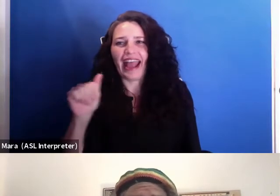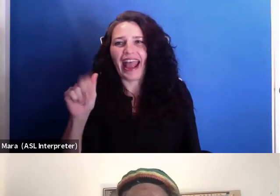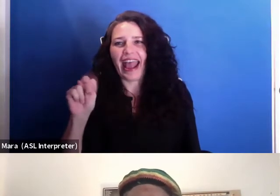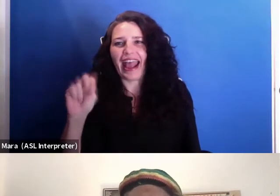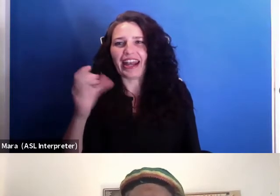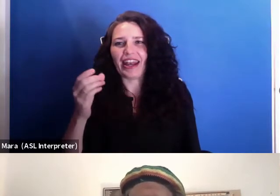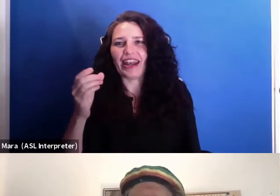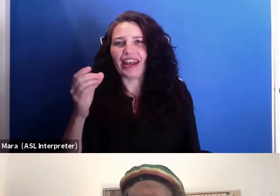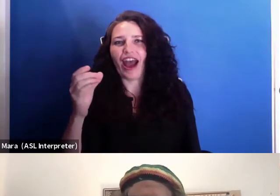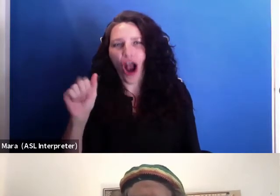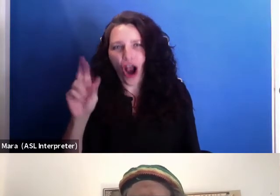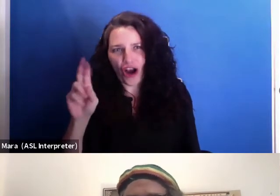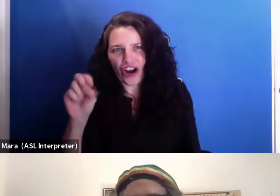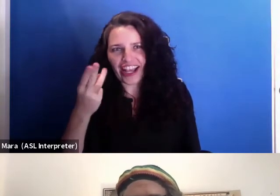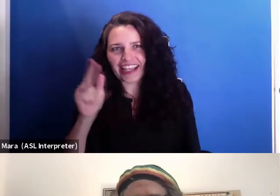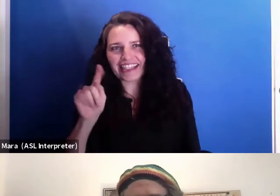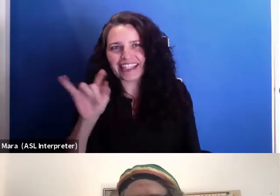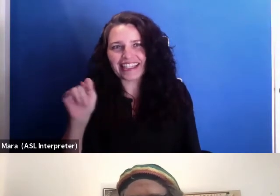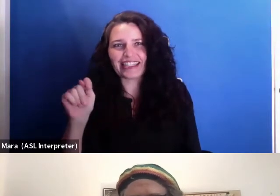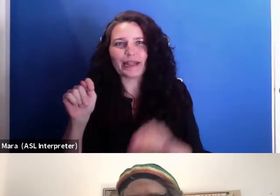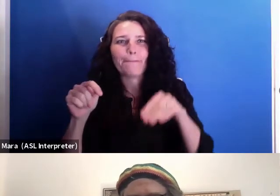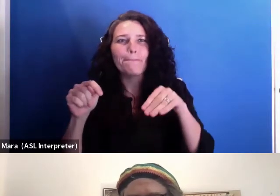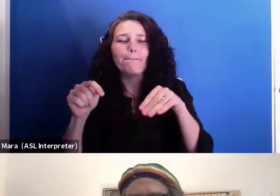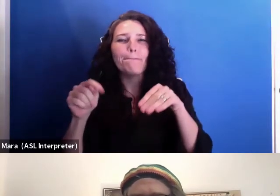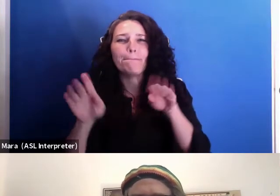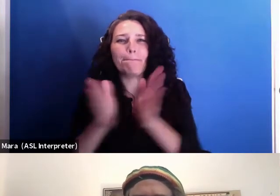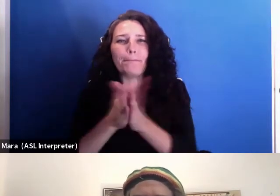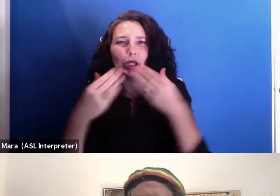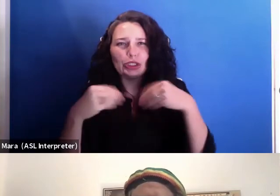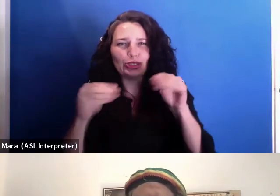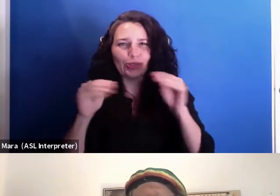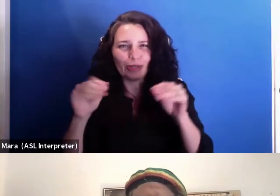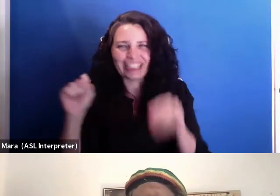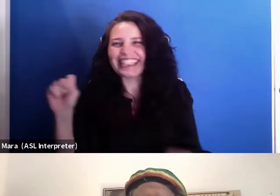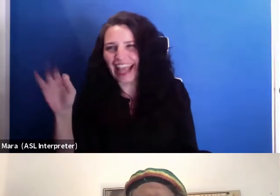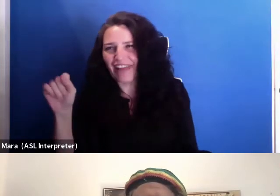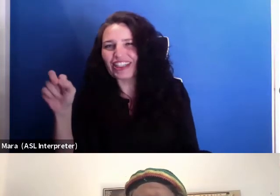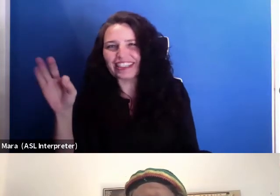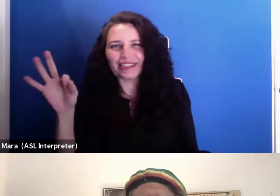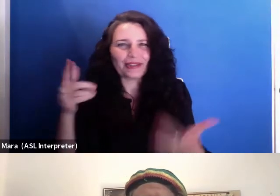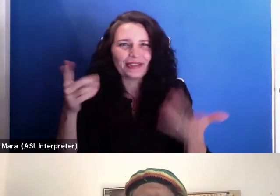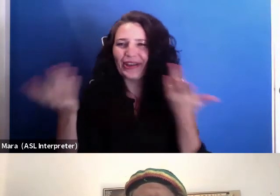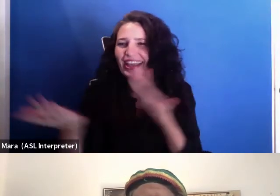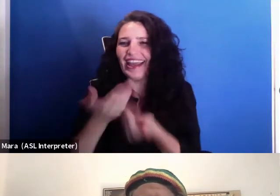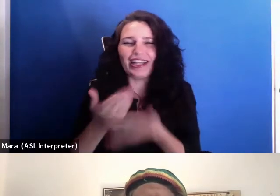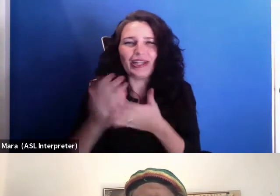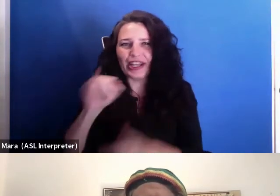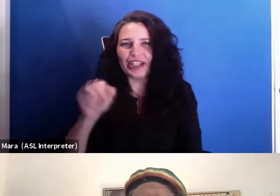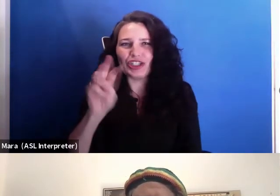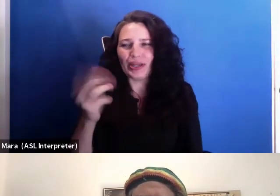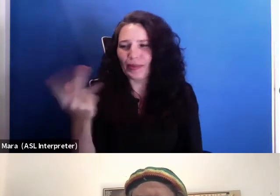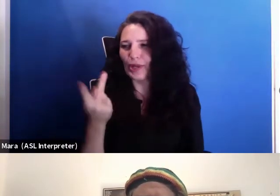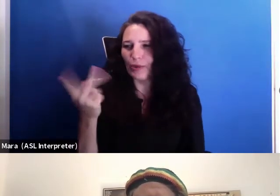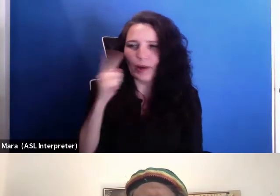and Jim and I are sitting there planning our film shoots with actors, and we get this email,